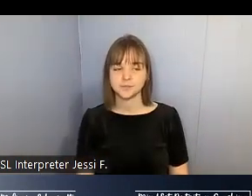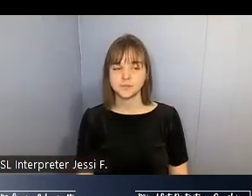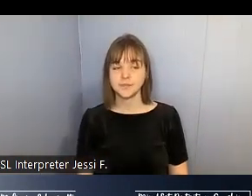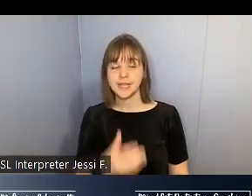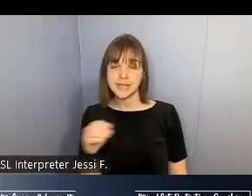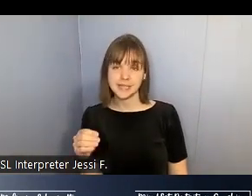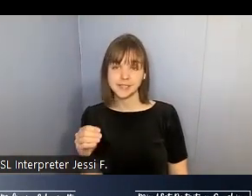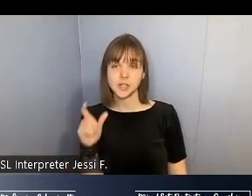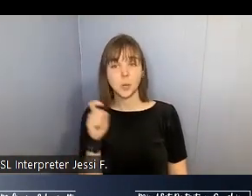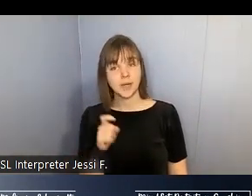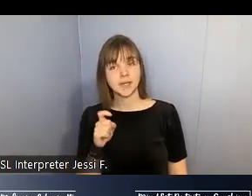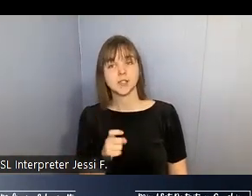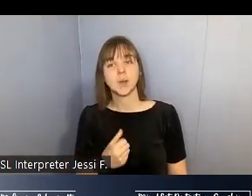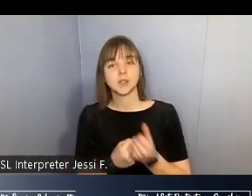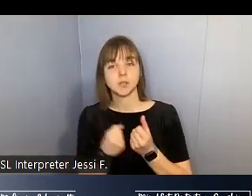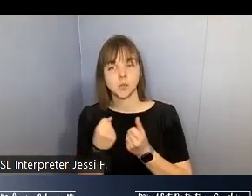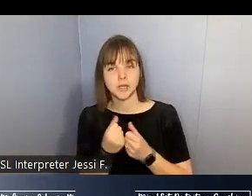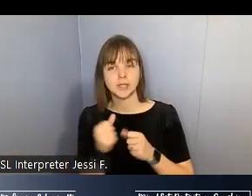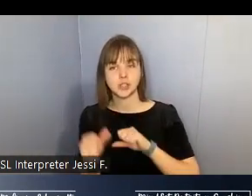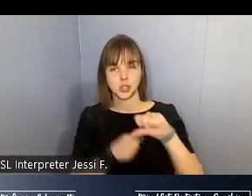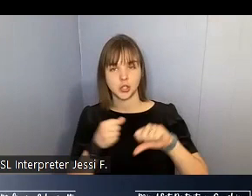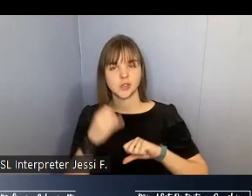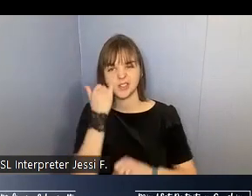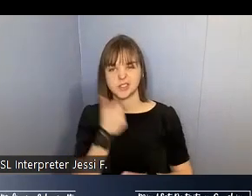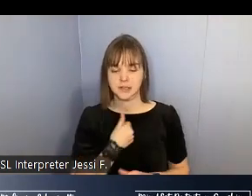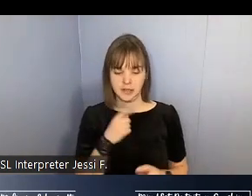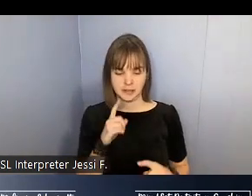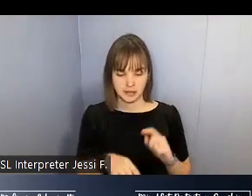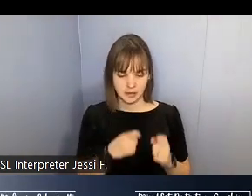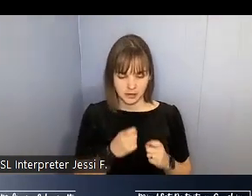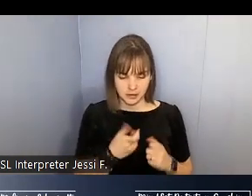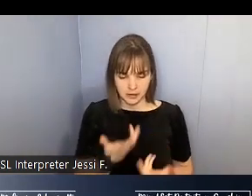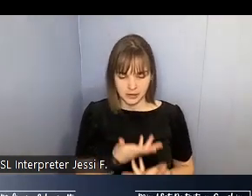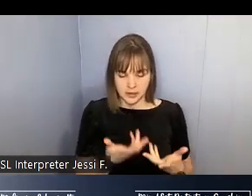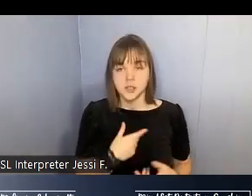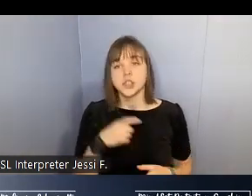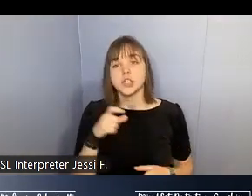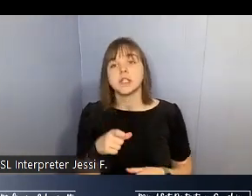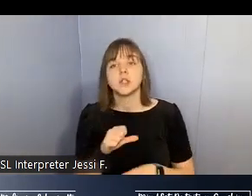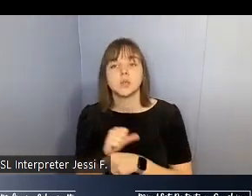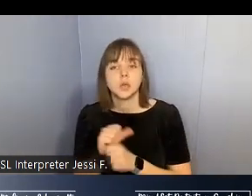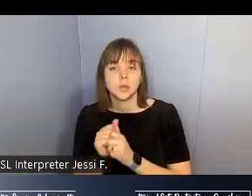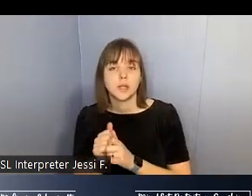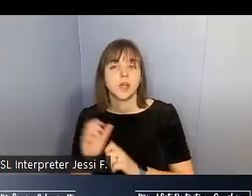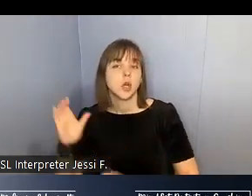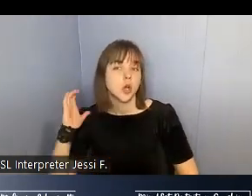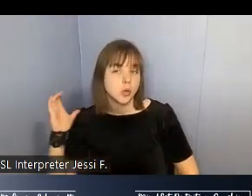So if you can't go this alone, work with a coach, hire a coach, find friends, family members, somebody at a gym.